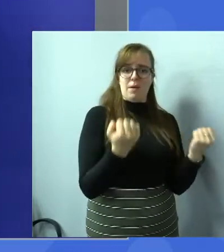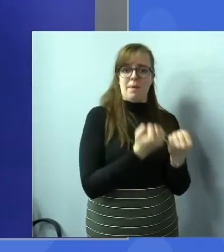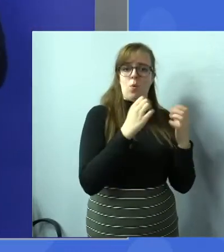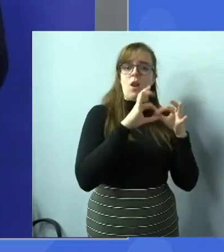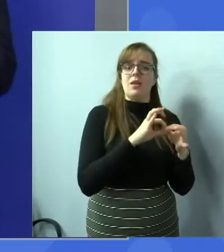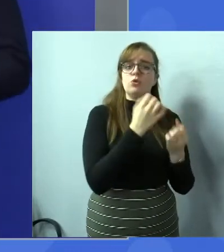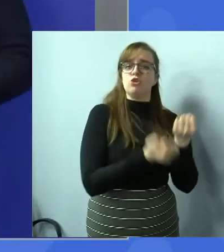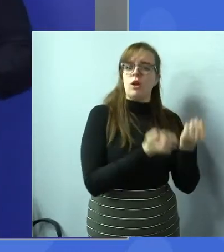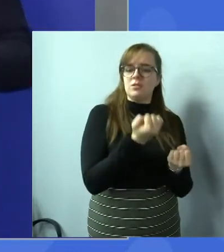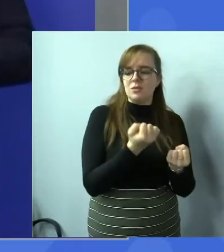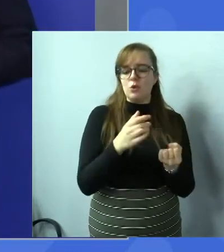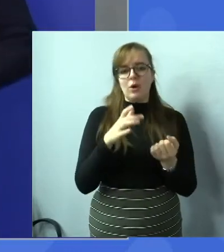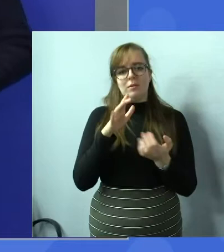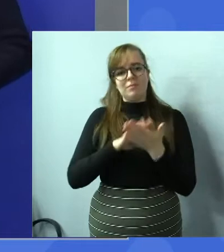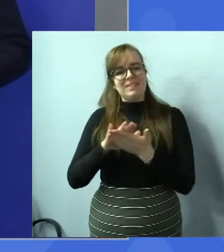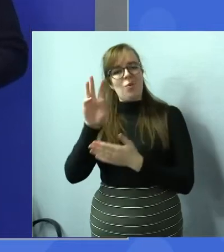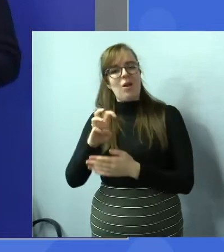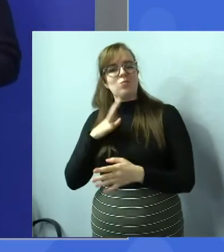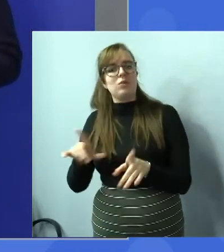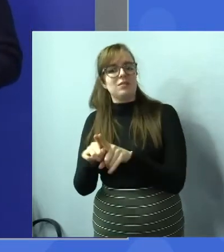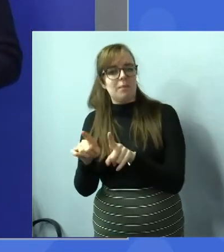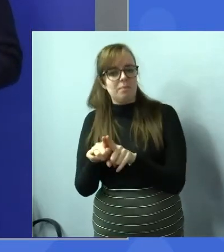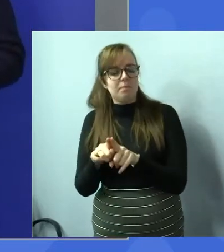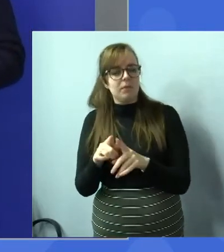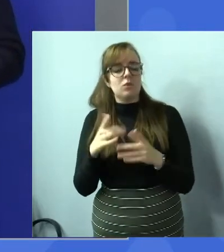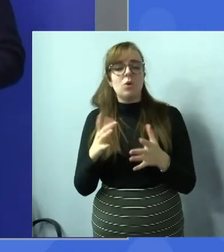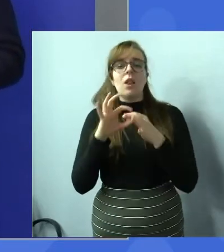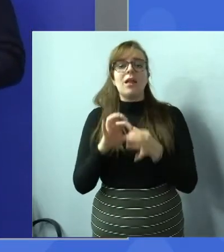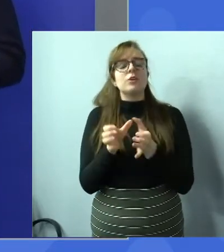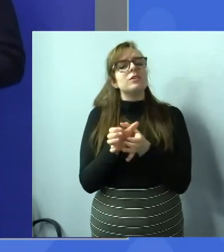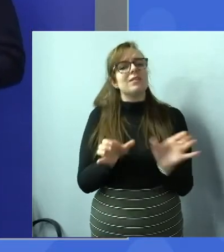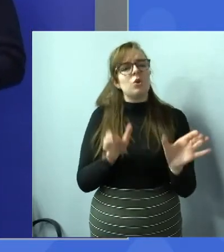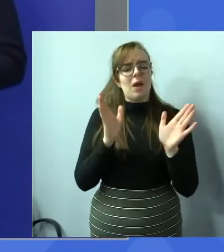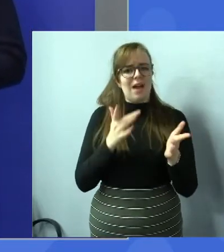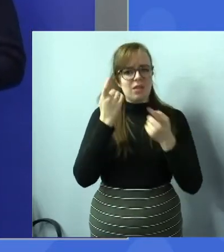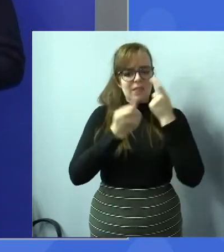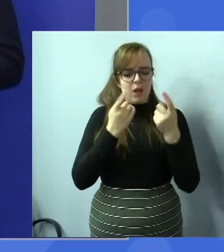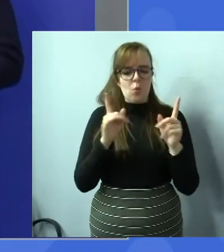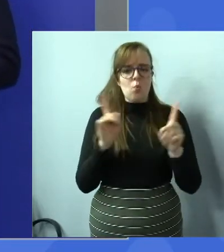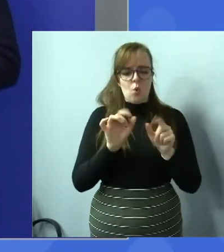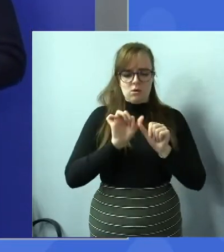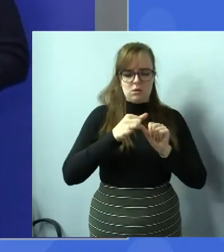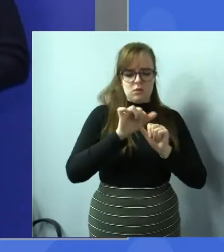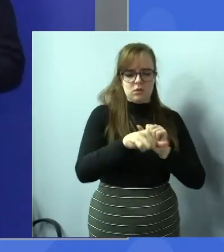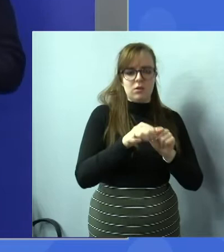justice right so in terms of devolution then you have to think of a war the Norco affects our wheels in Northern Ireland in terms of federalism